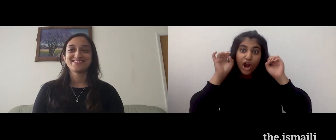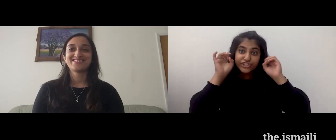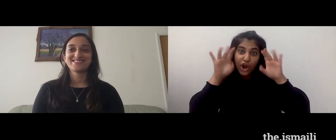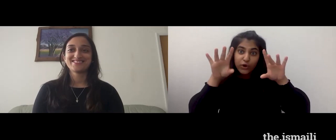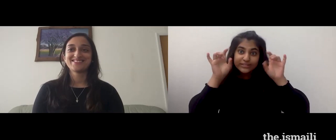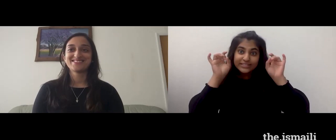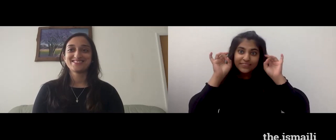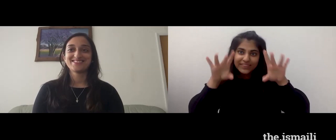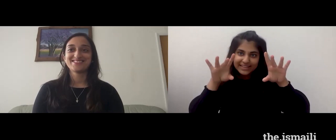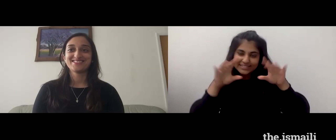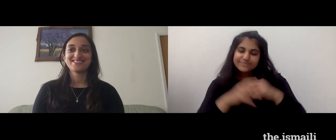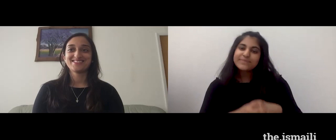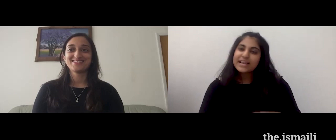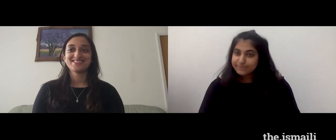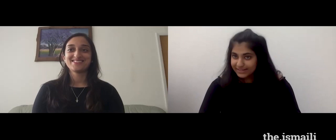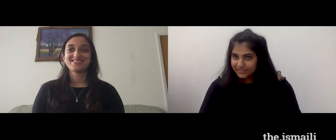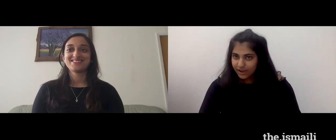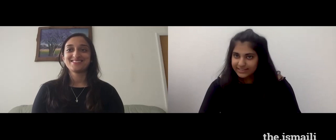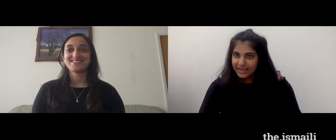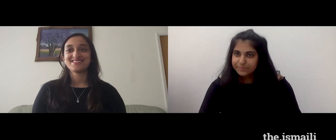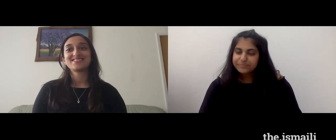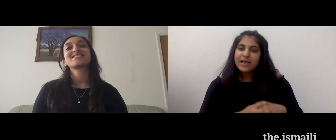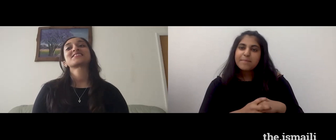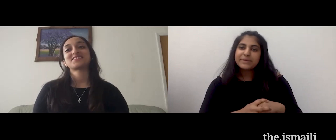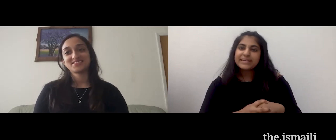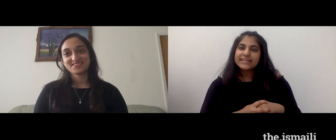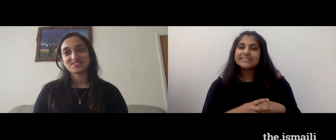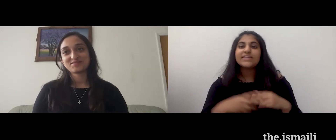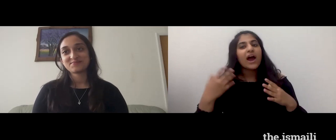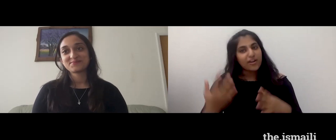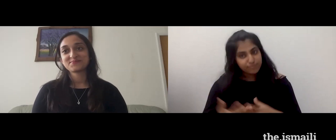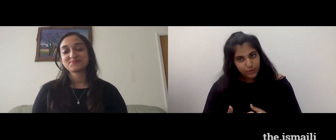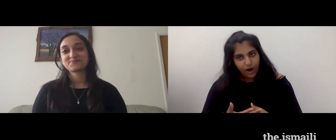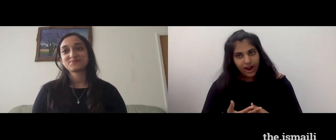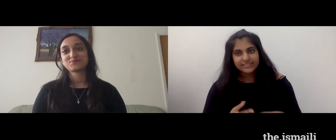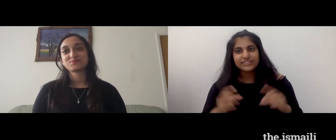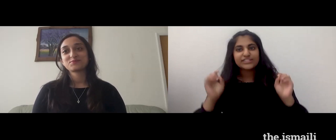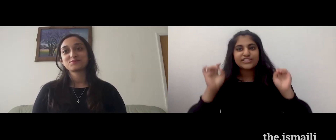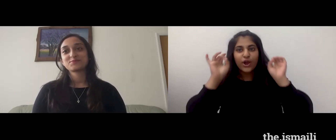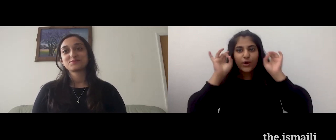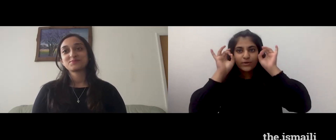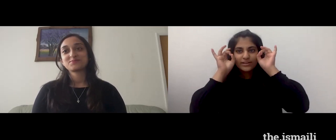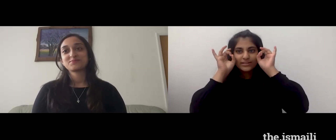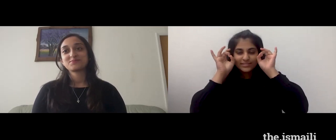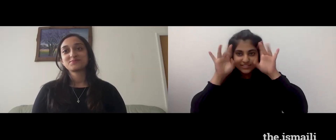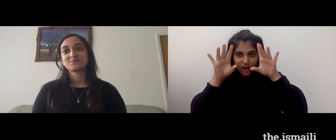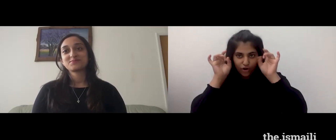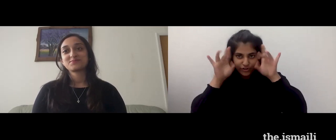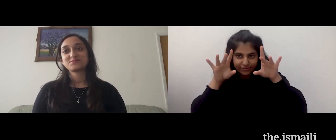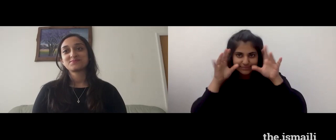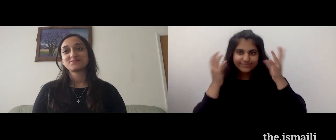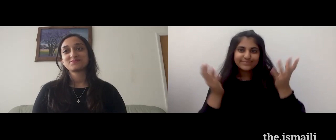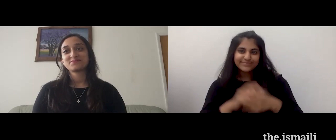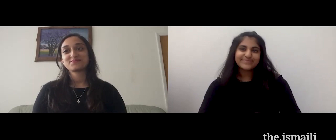I chose this as my sign name because I have blue eyes. So, Zahra